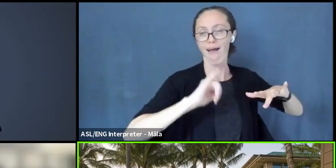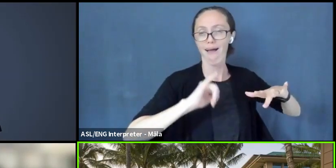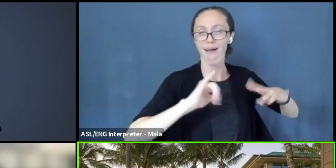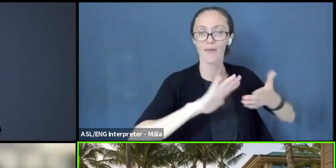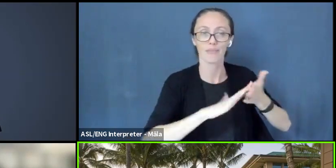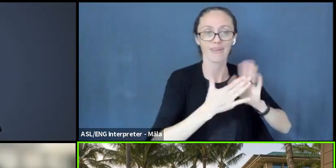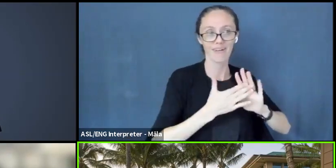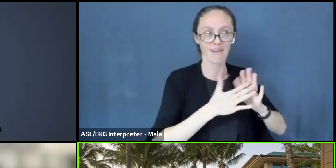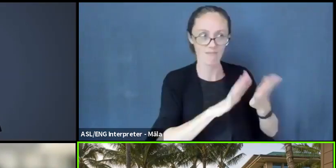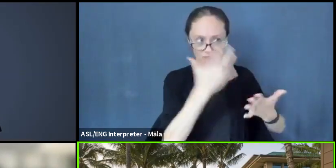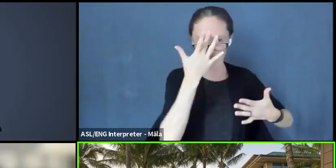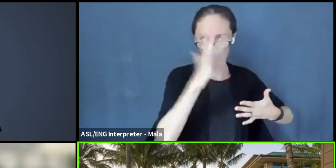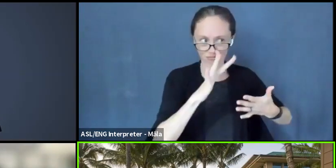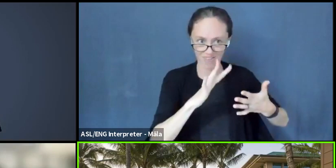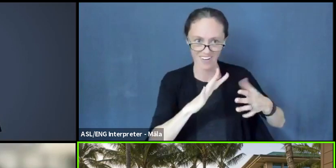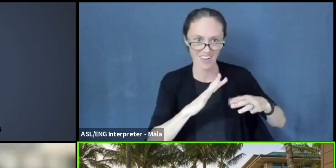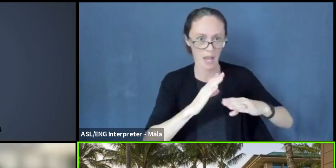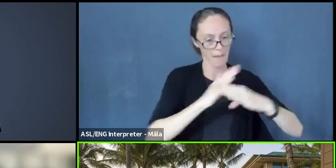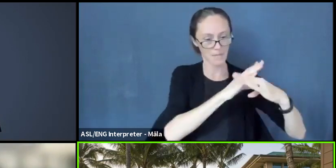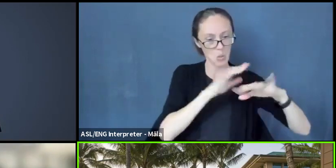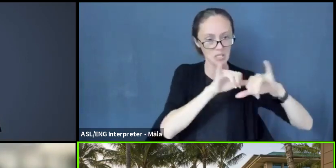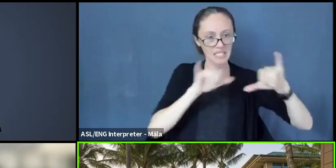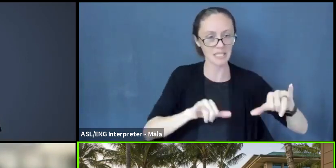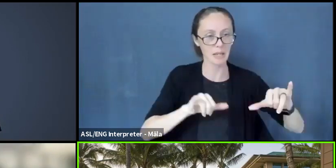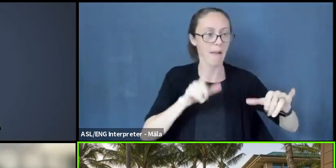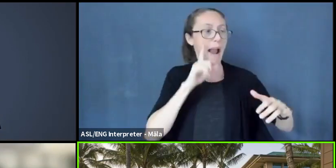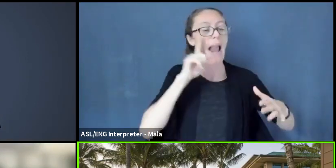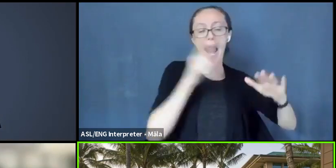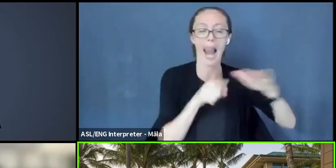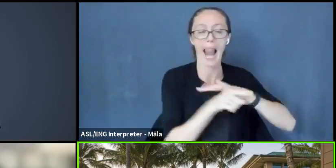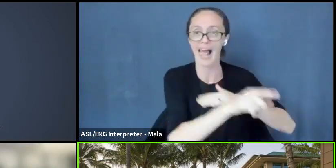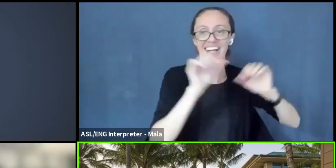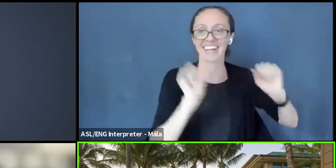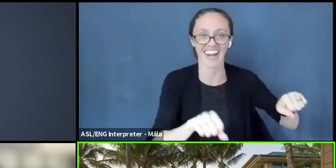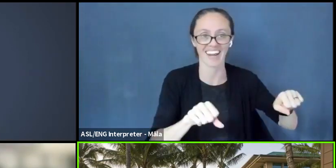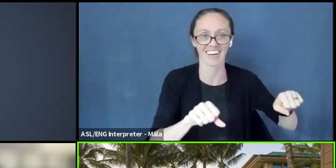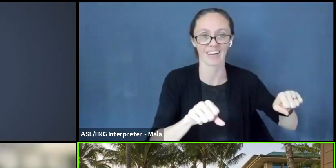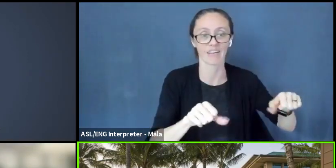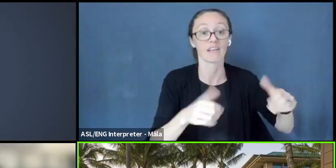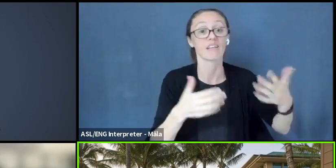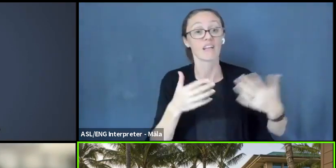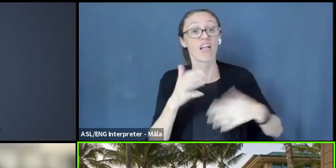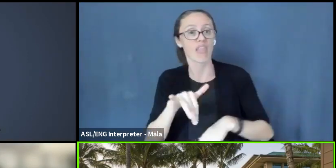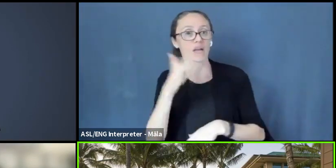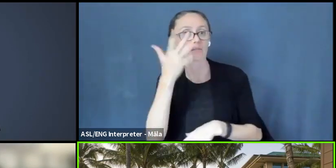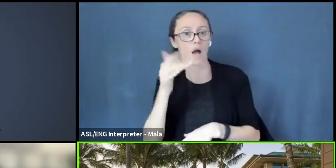system. So that is why Dr. Chang mentioned why the Mu variant is scary.